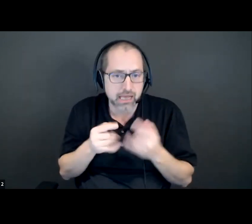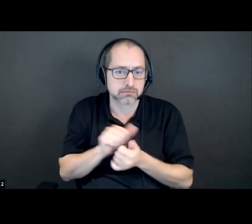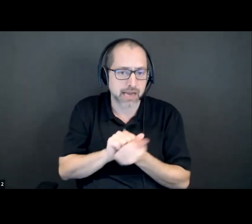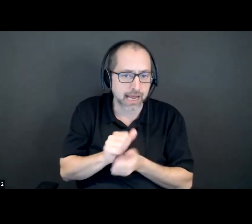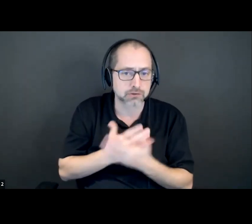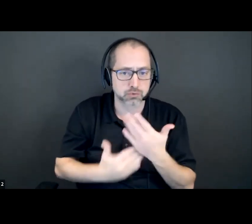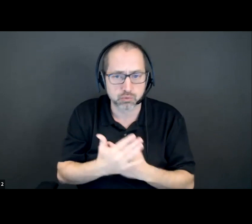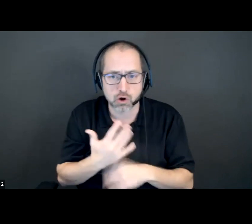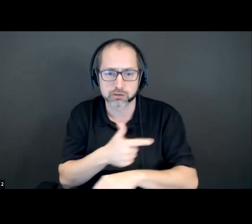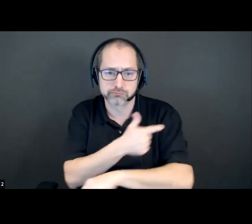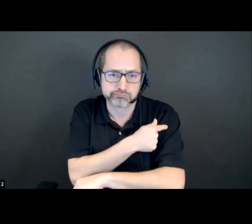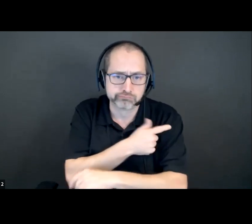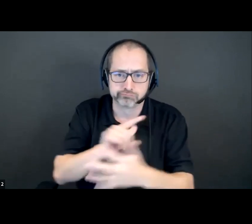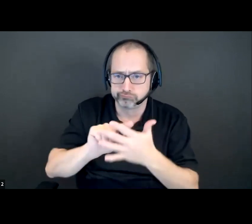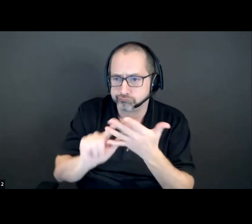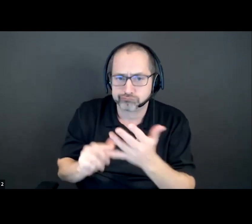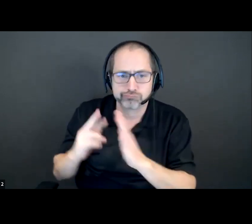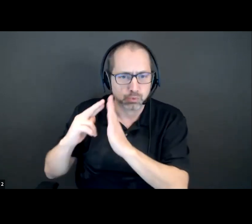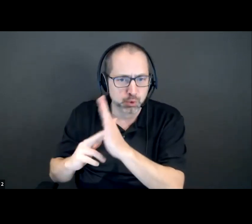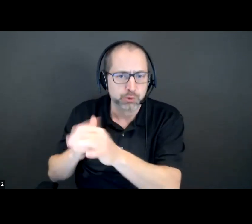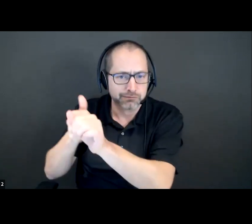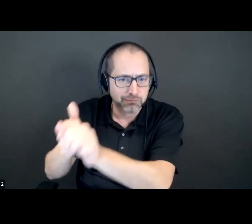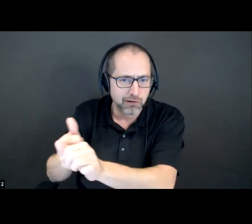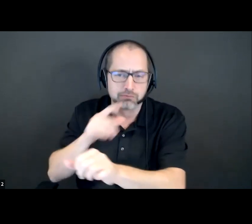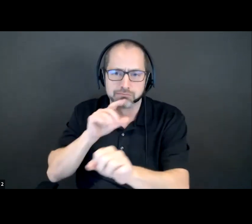Let me take you on my journey through the highs the lows and the status quos